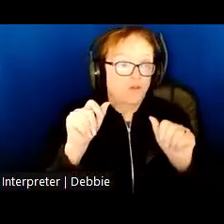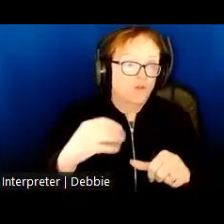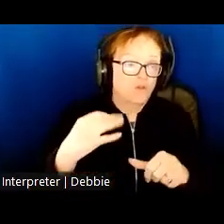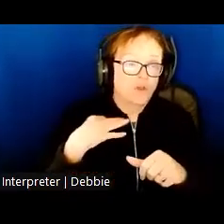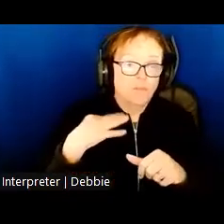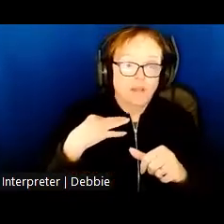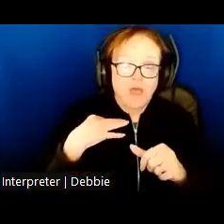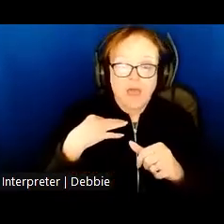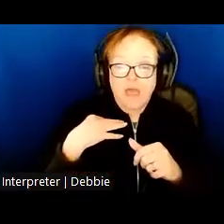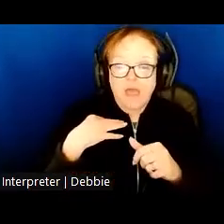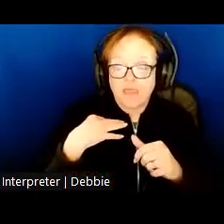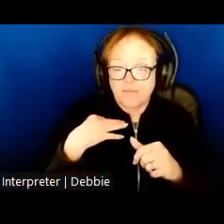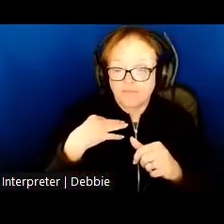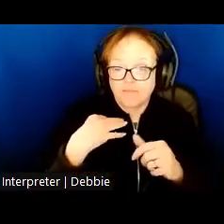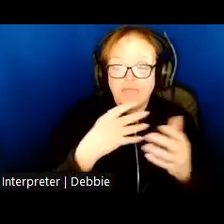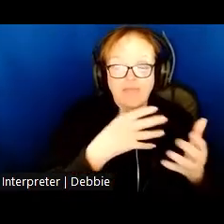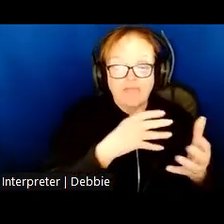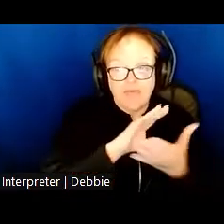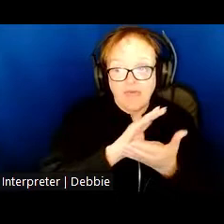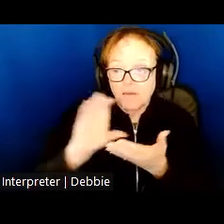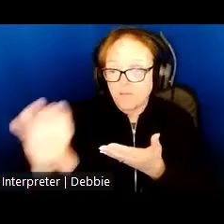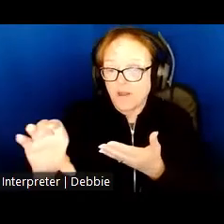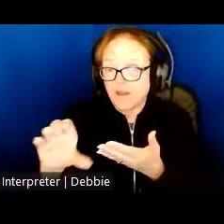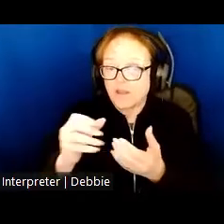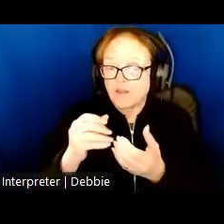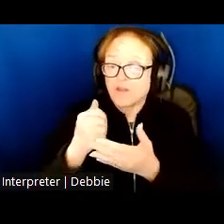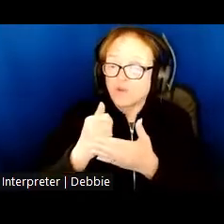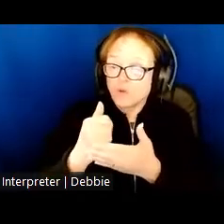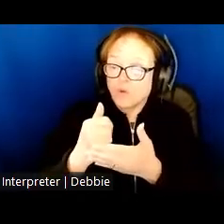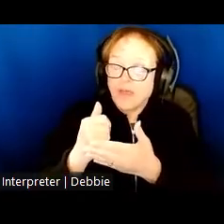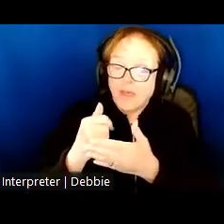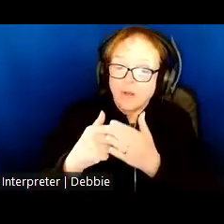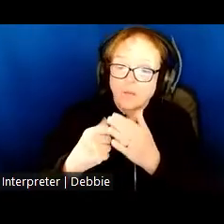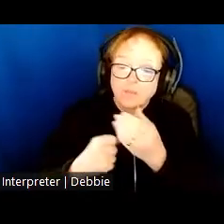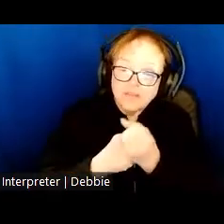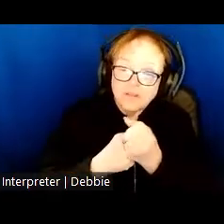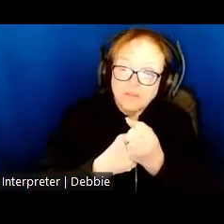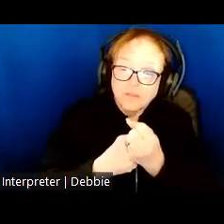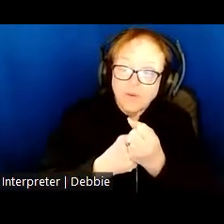if awarded, use that funding to help support a filmmaking or interdisciplinary project,